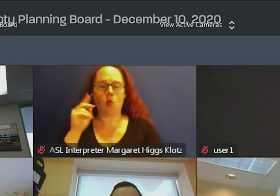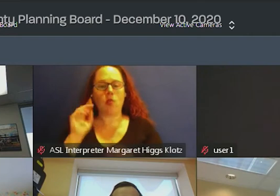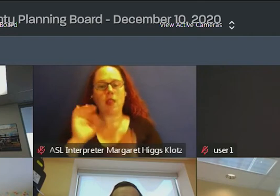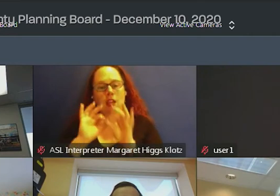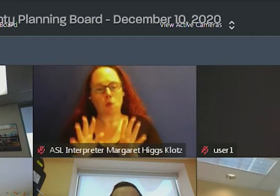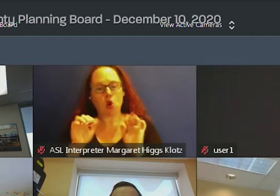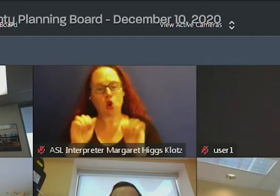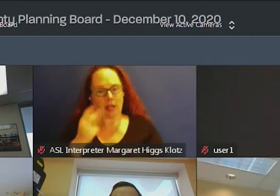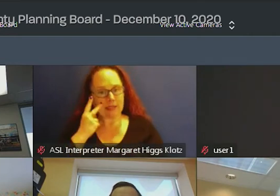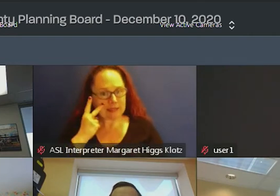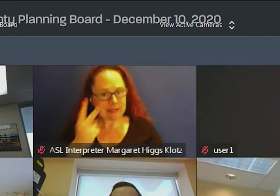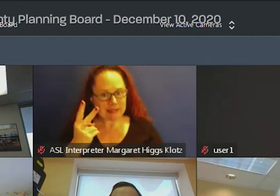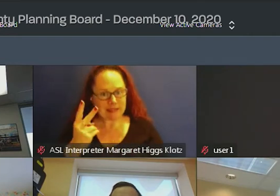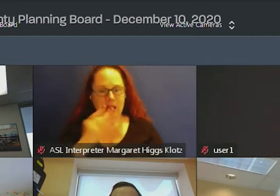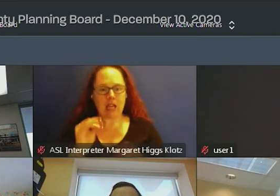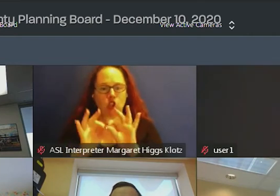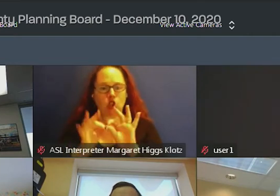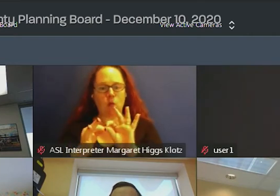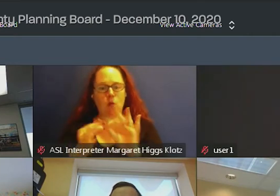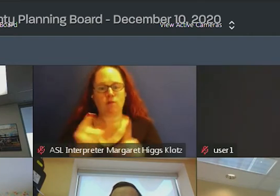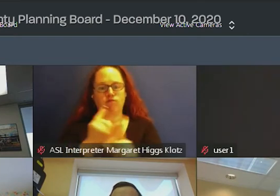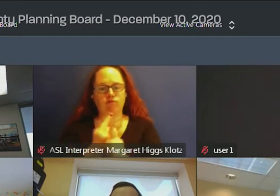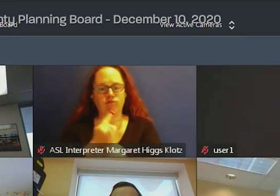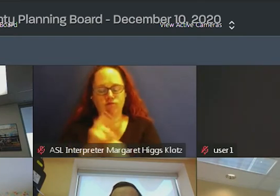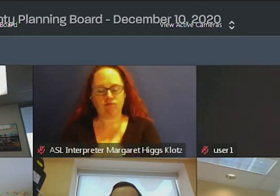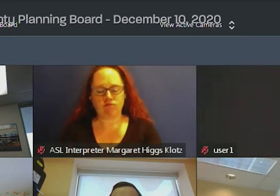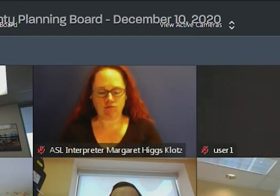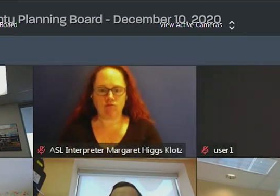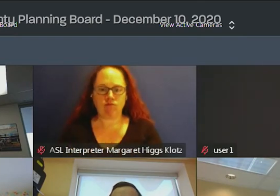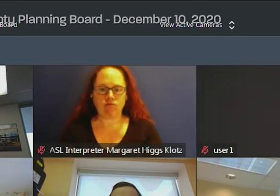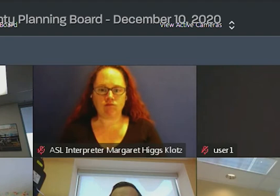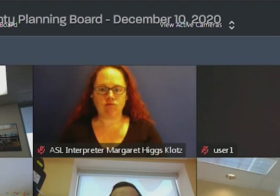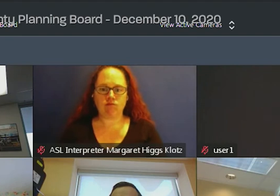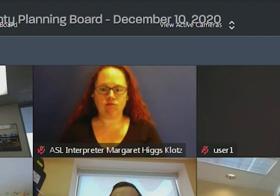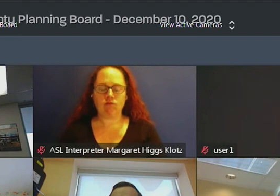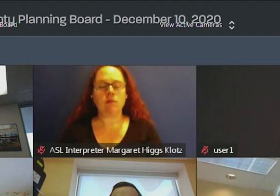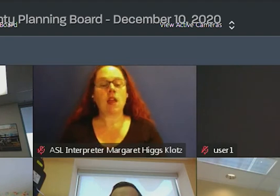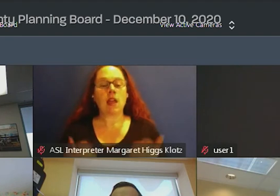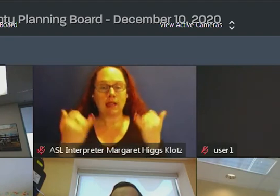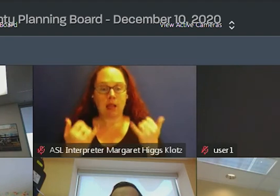and interpret for those who need it. Okay. So this item is a mandatory referral.